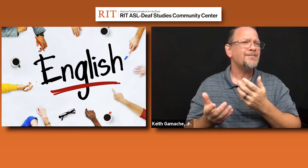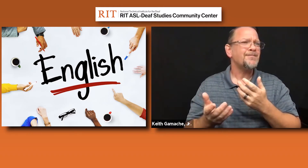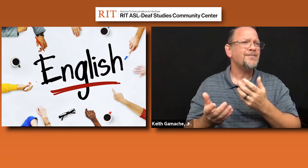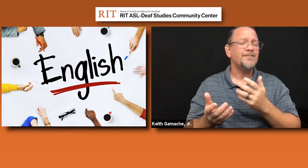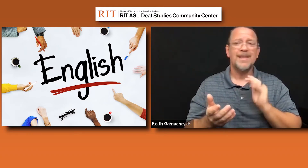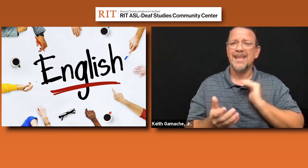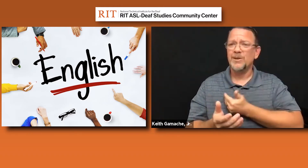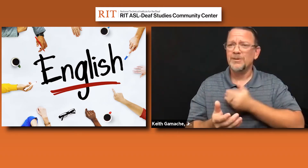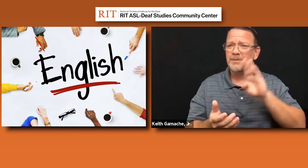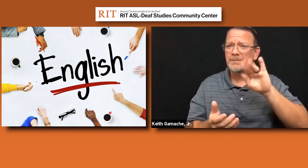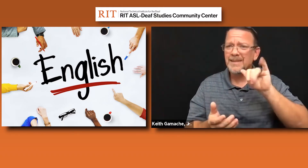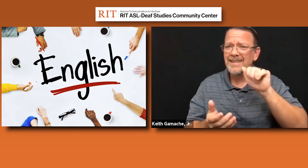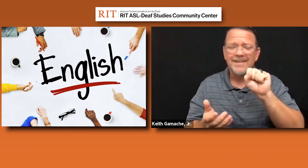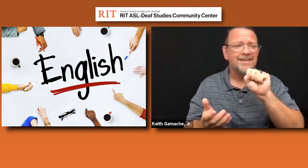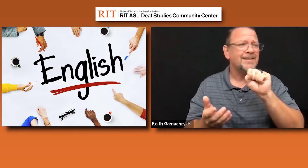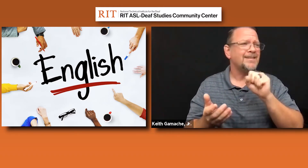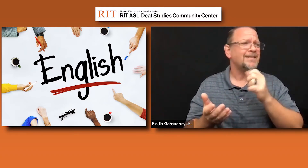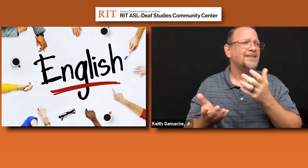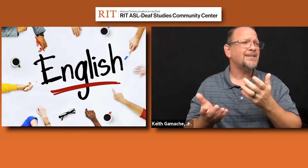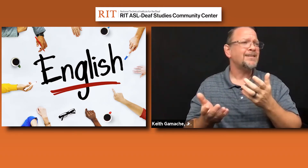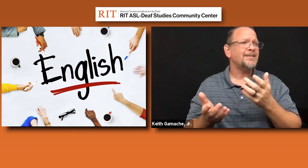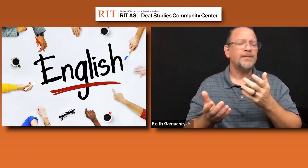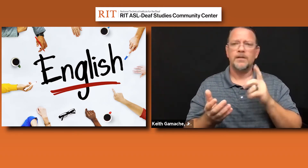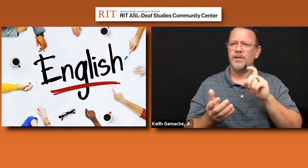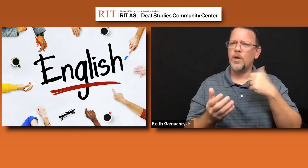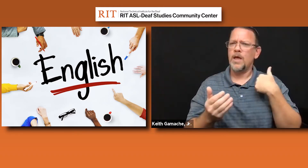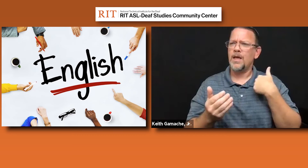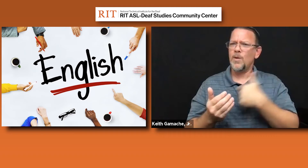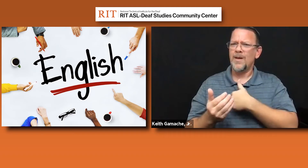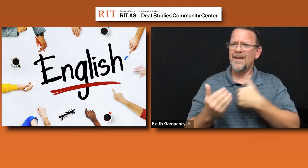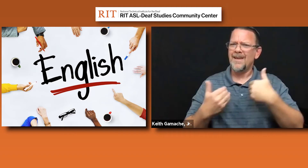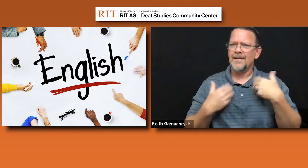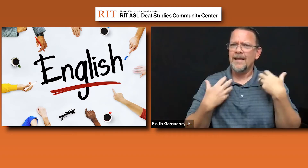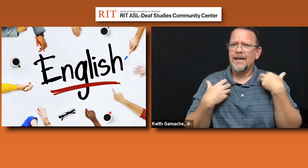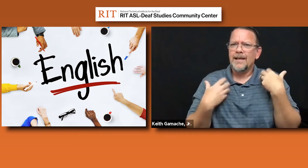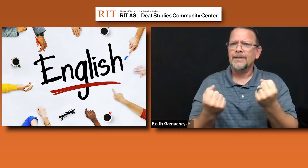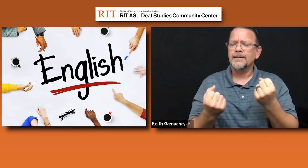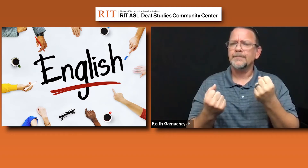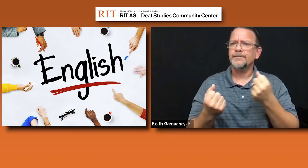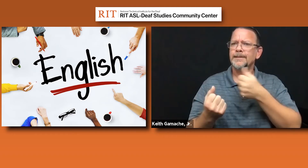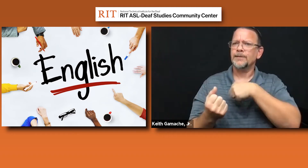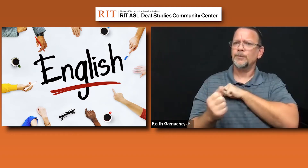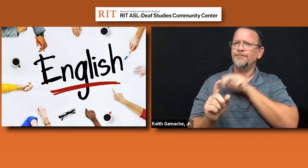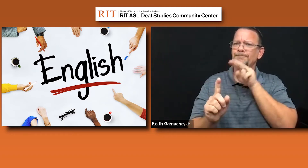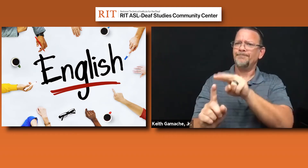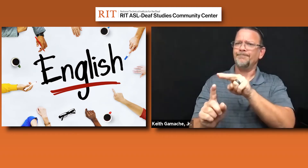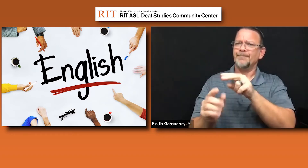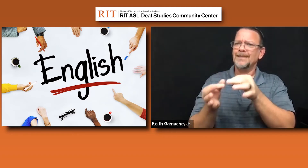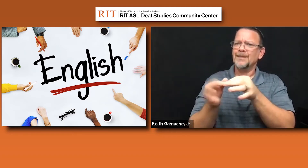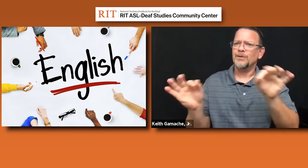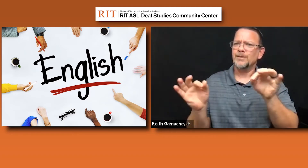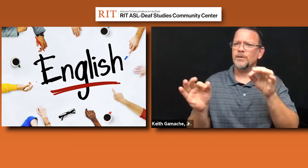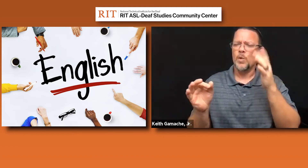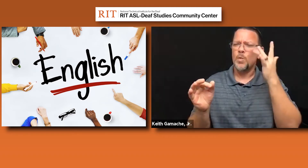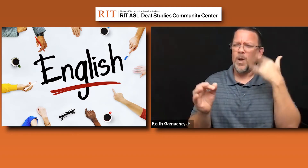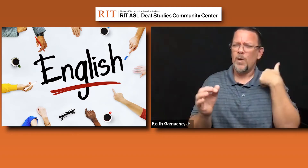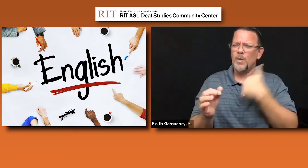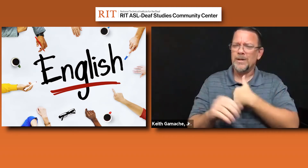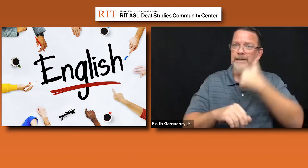Is it coming from our attitudes towards English? Is it coming from our bias? Do we have a healthy perspective on English itself?